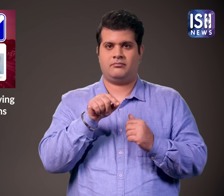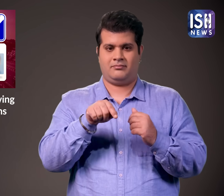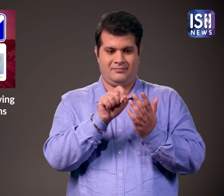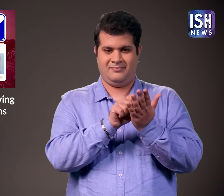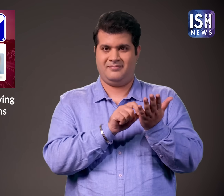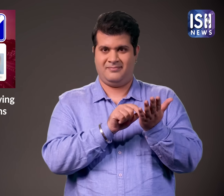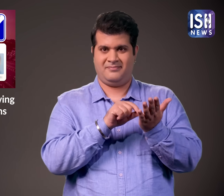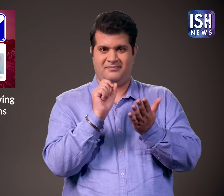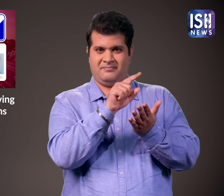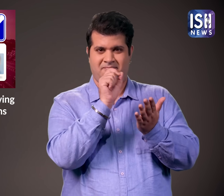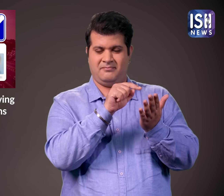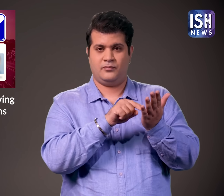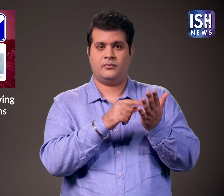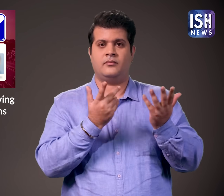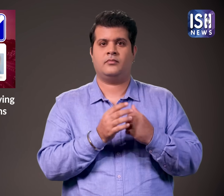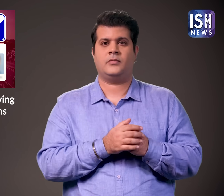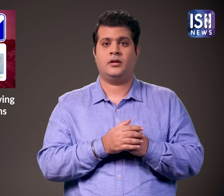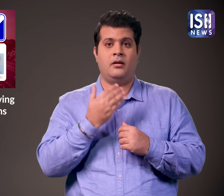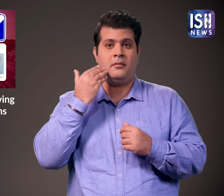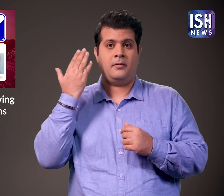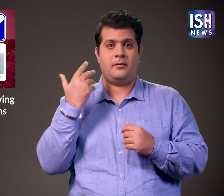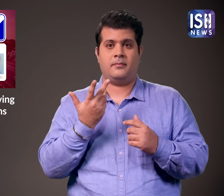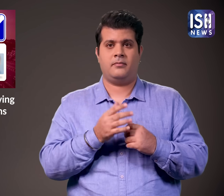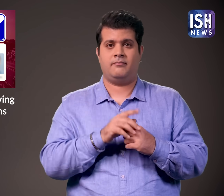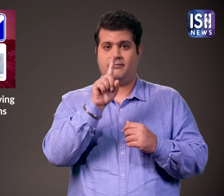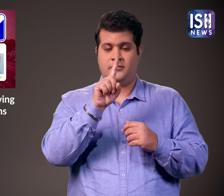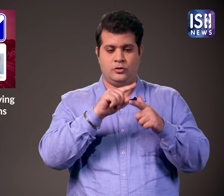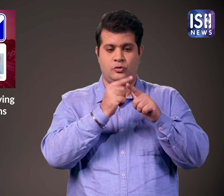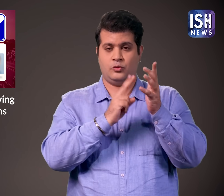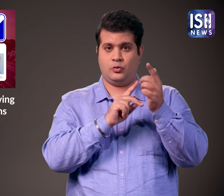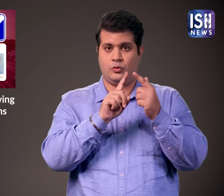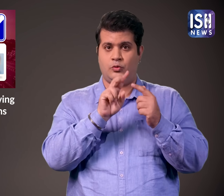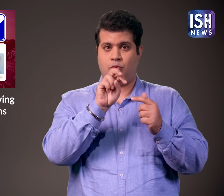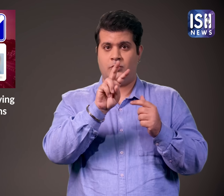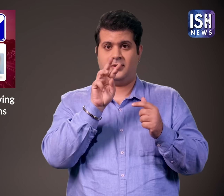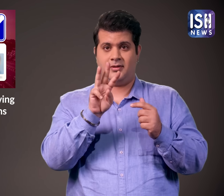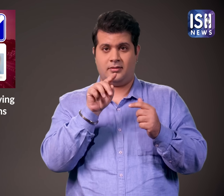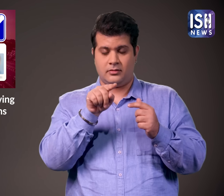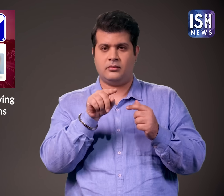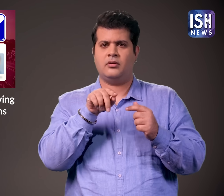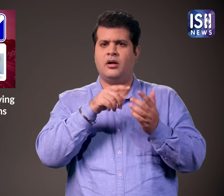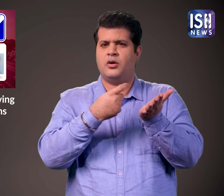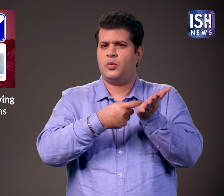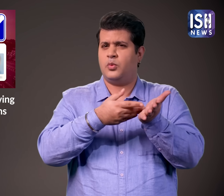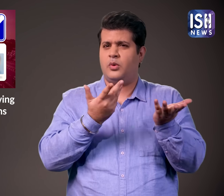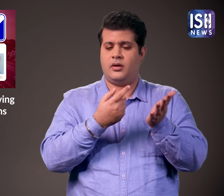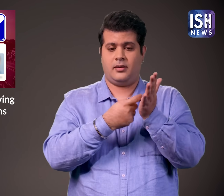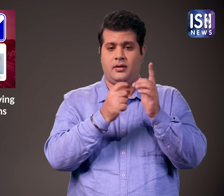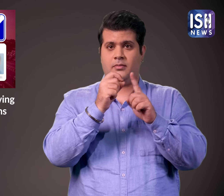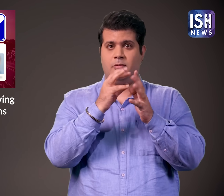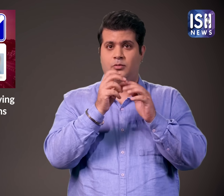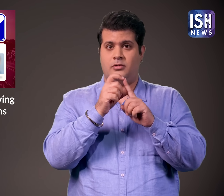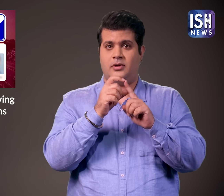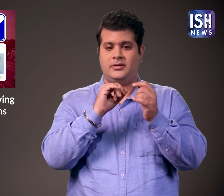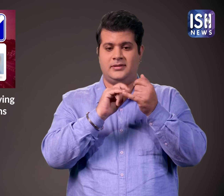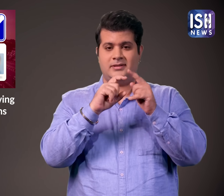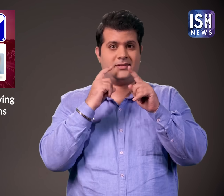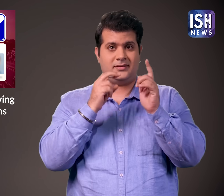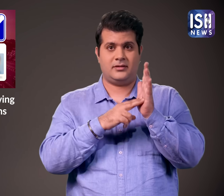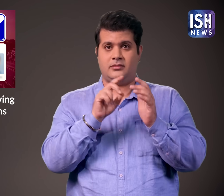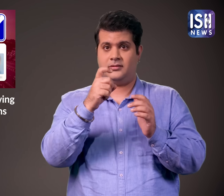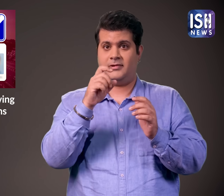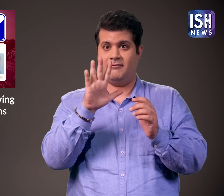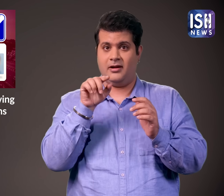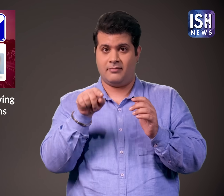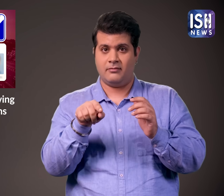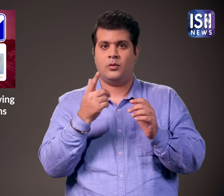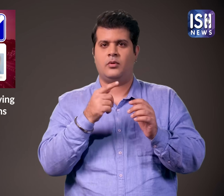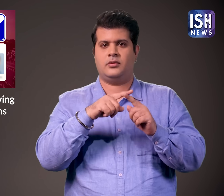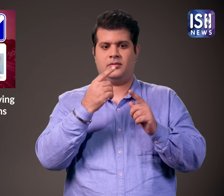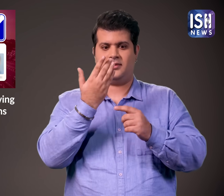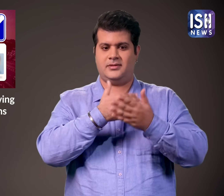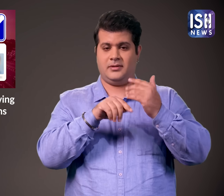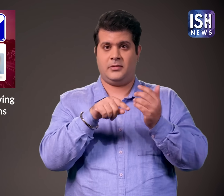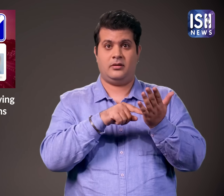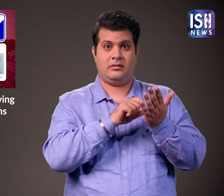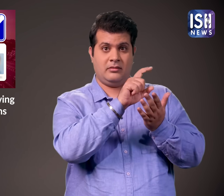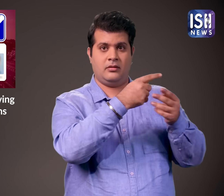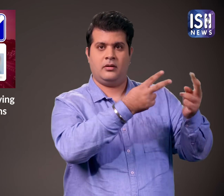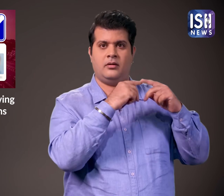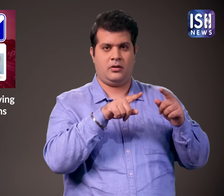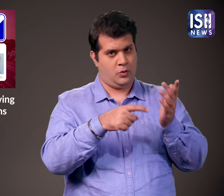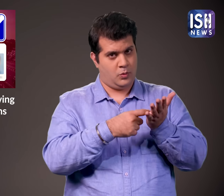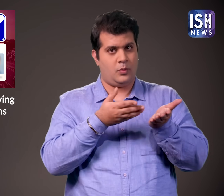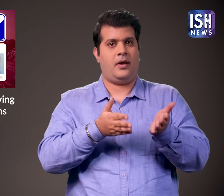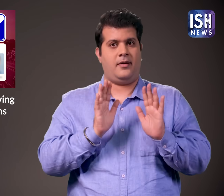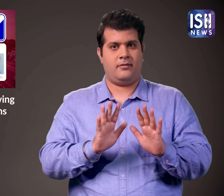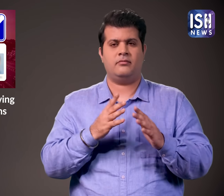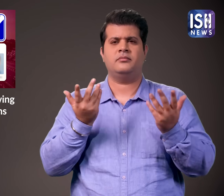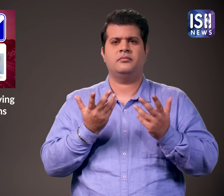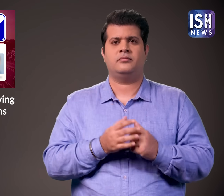A notice about this issue was sent on 1 June 2023 under Section 75 of the RPWD Act.